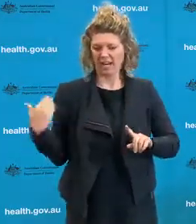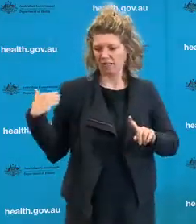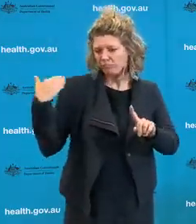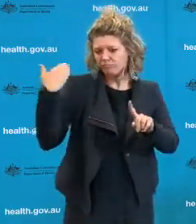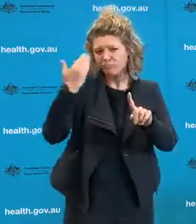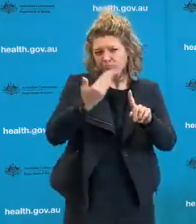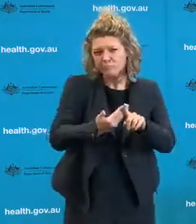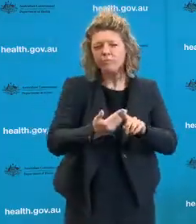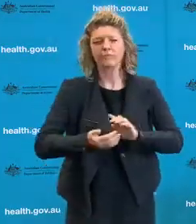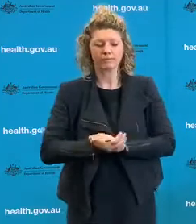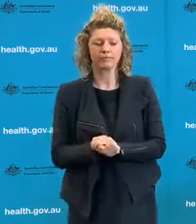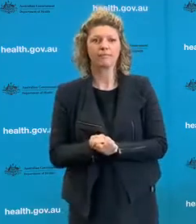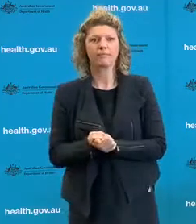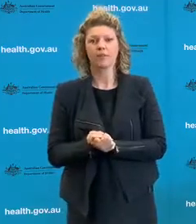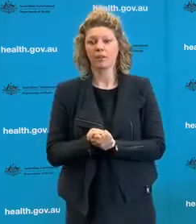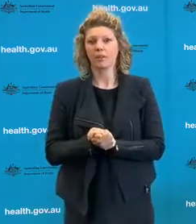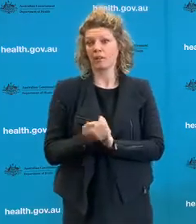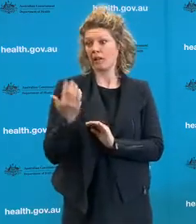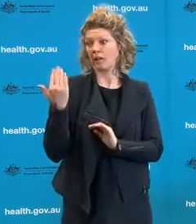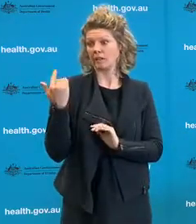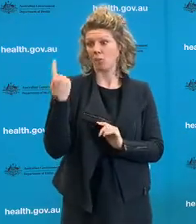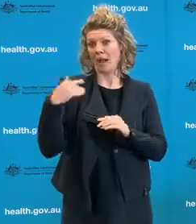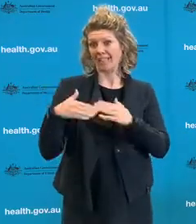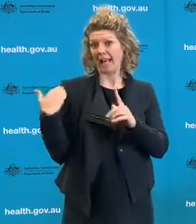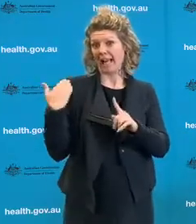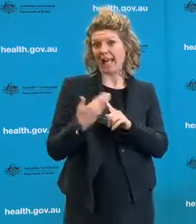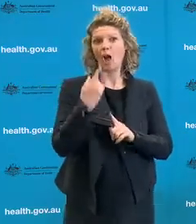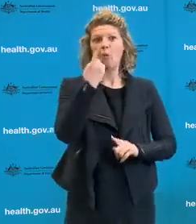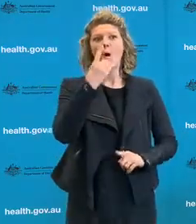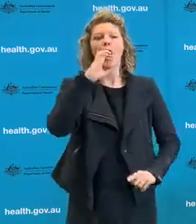in Australia, 109 of those were newly confirmed in the